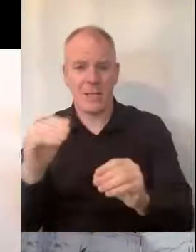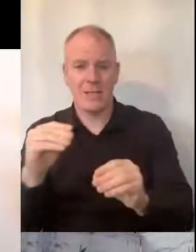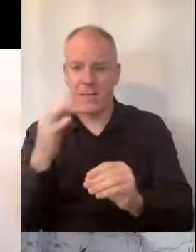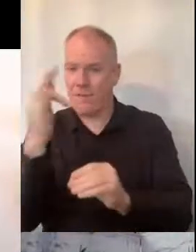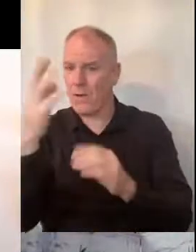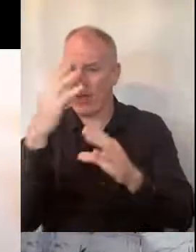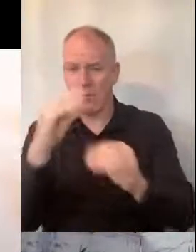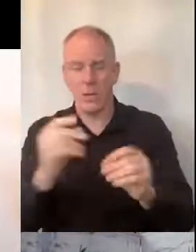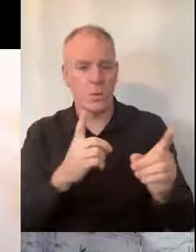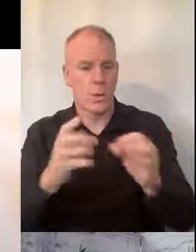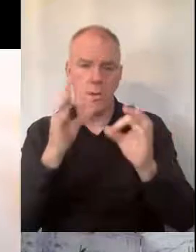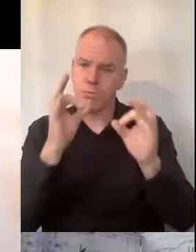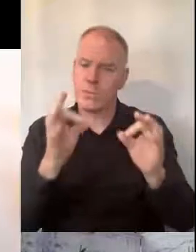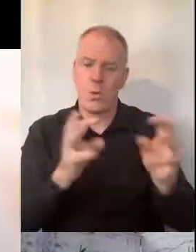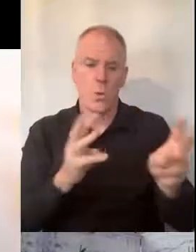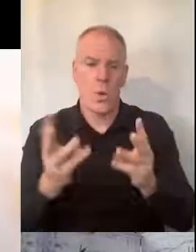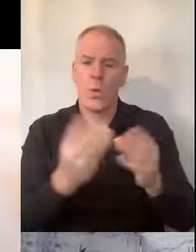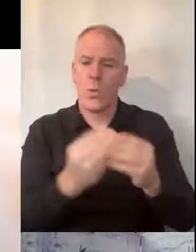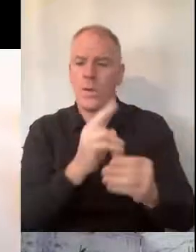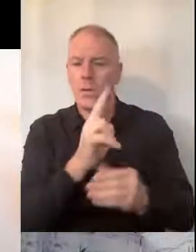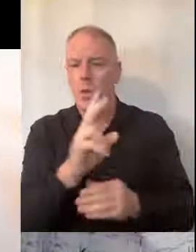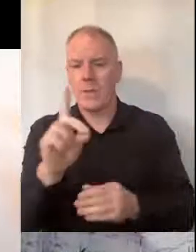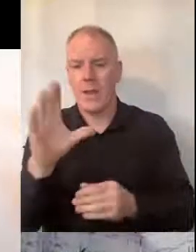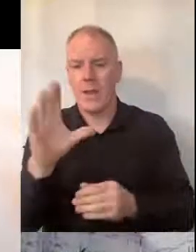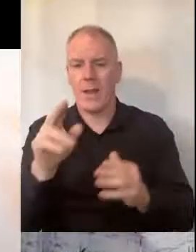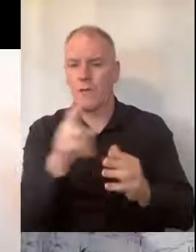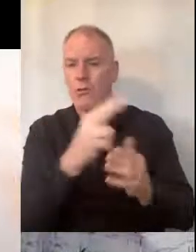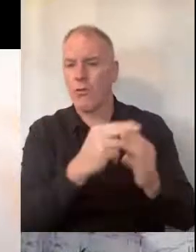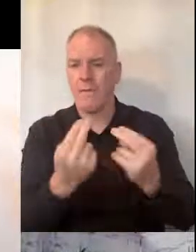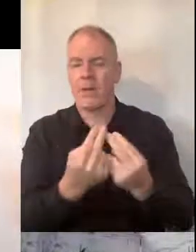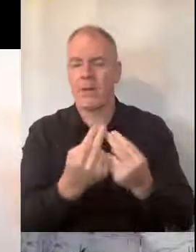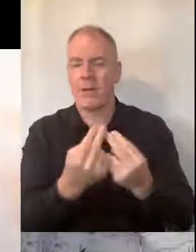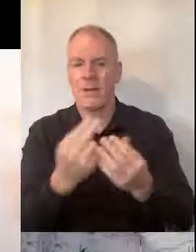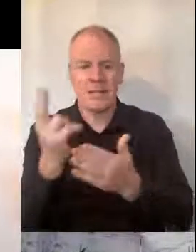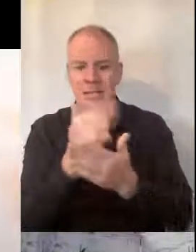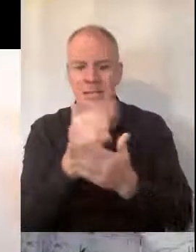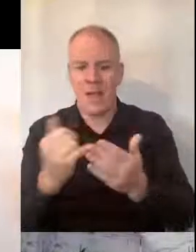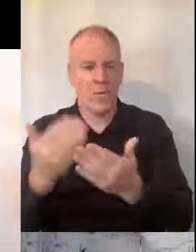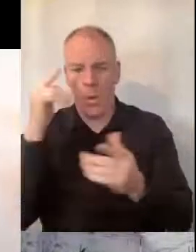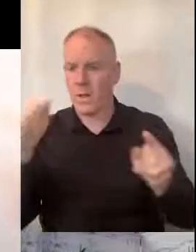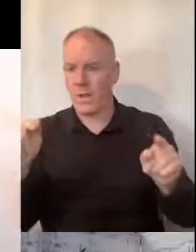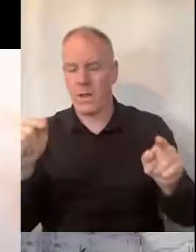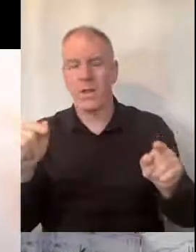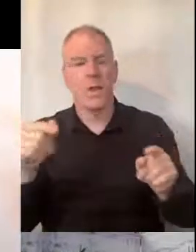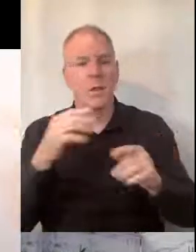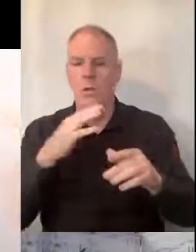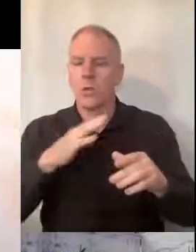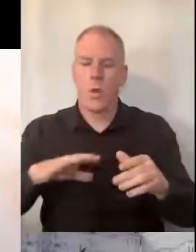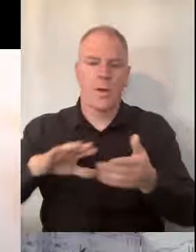especially around UDL. So I just I'm going to use the term third level 'cause I don't want to exclude anyone.